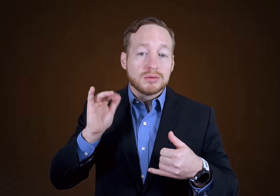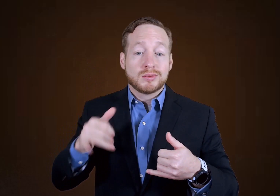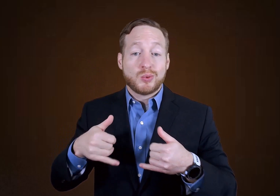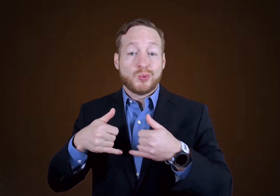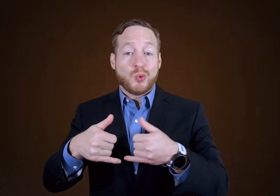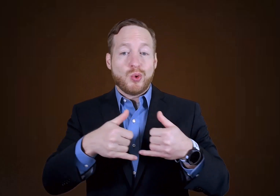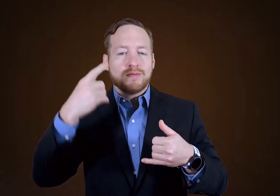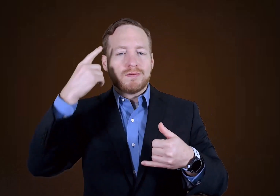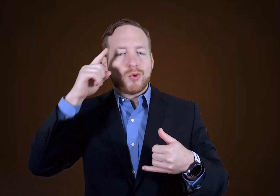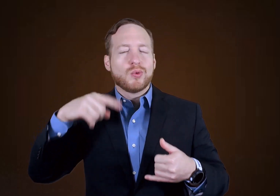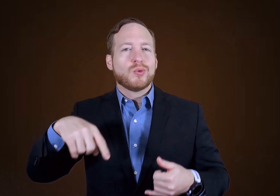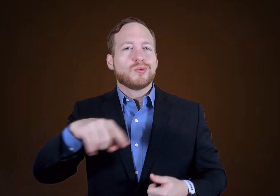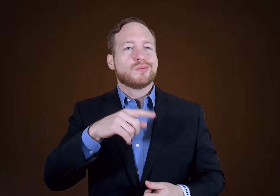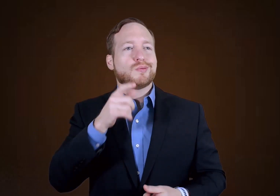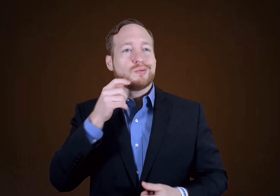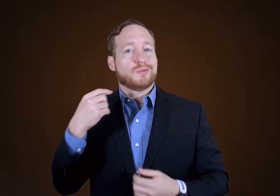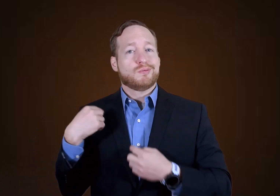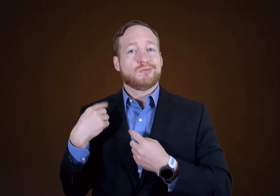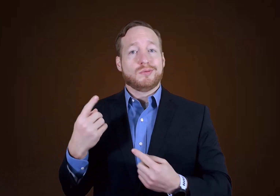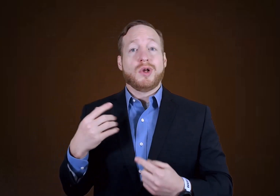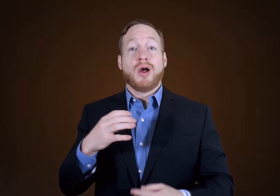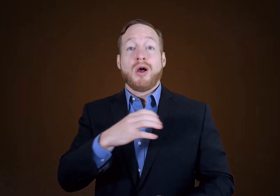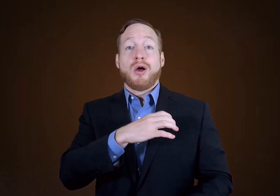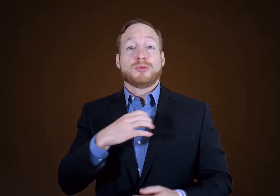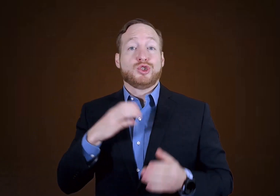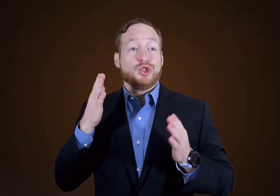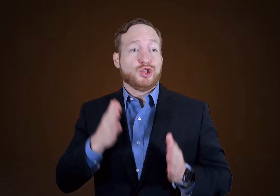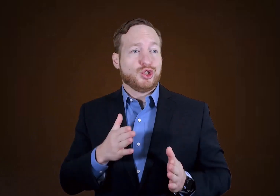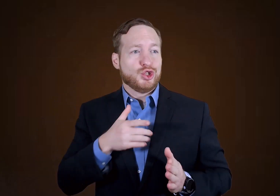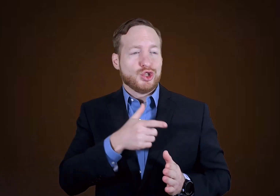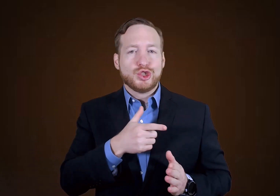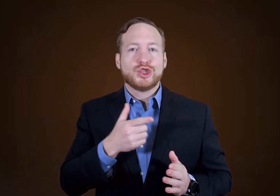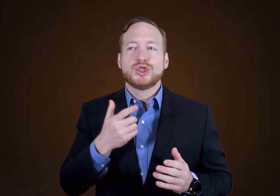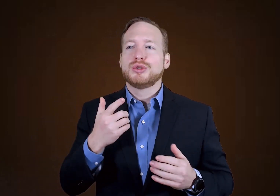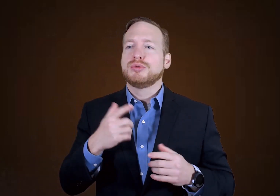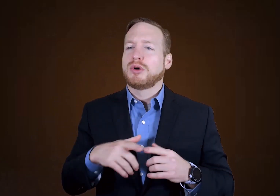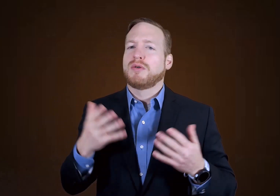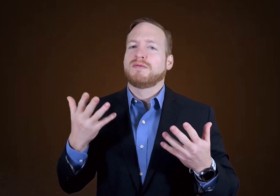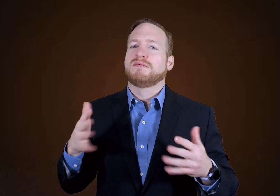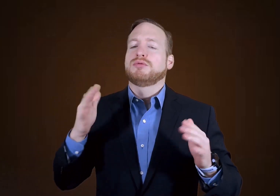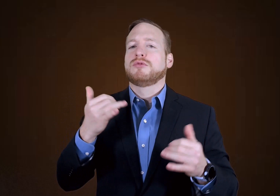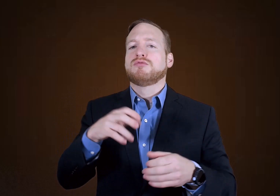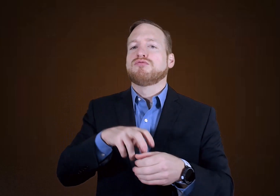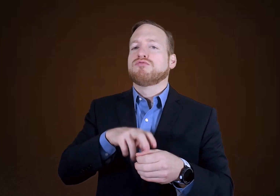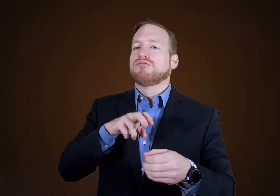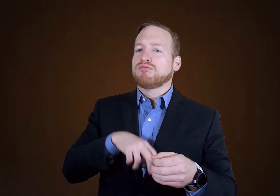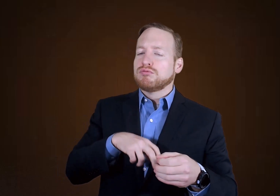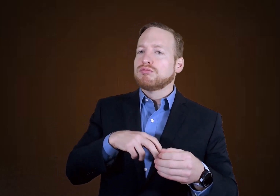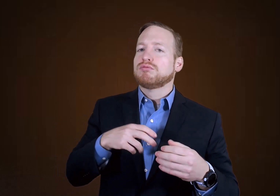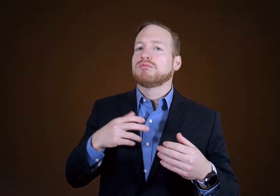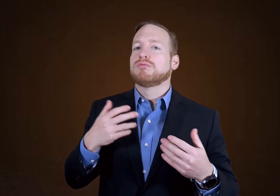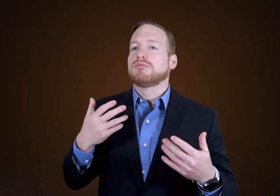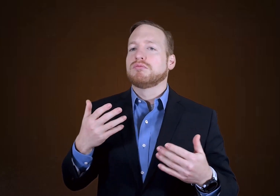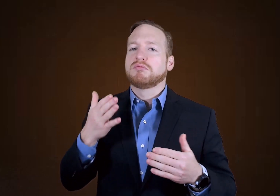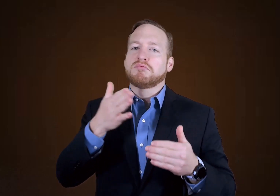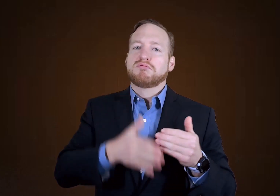we'll be having having an awards presentation we want to honor commission commissioners